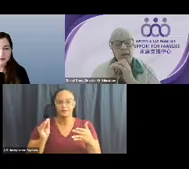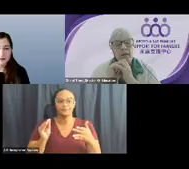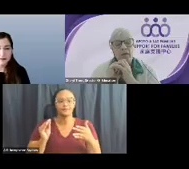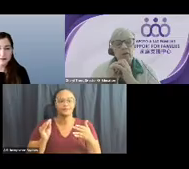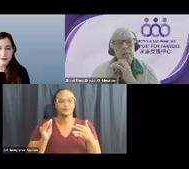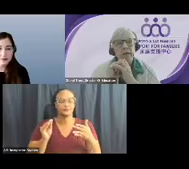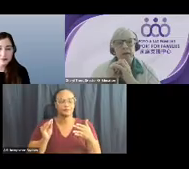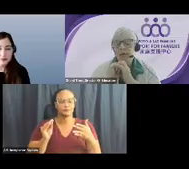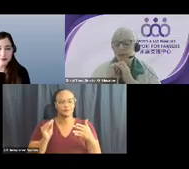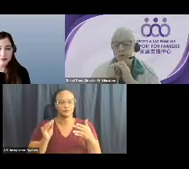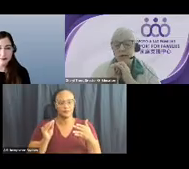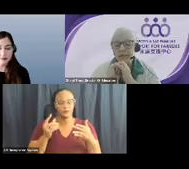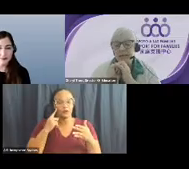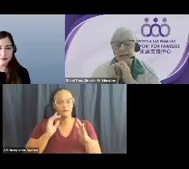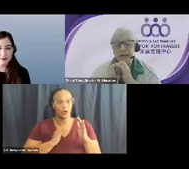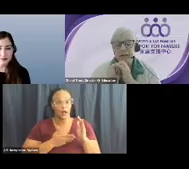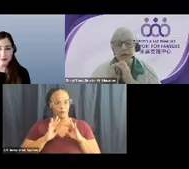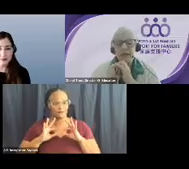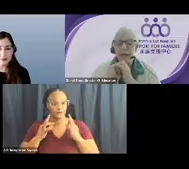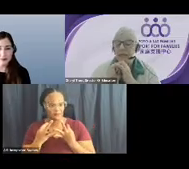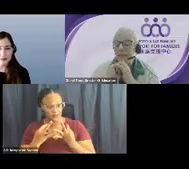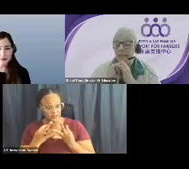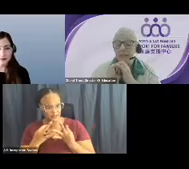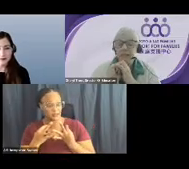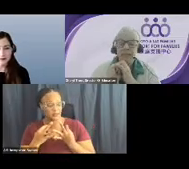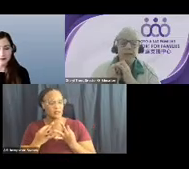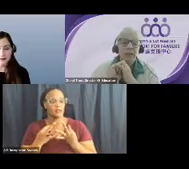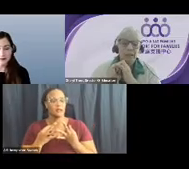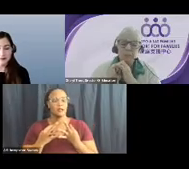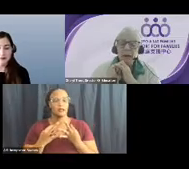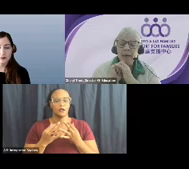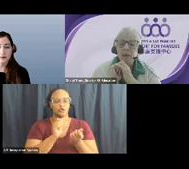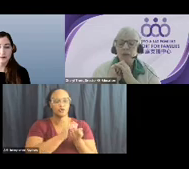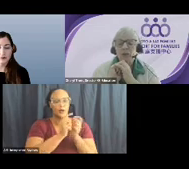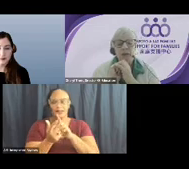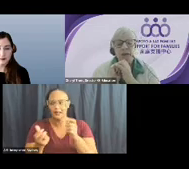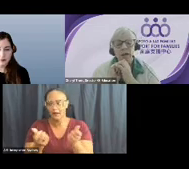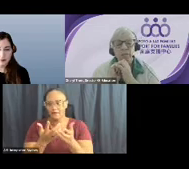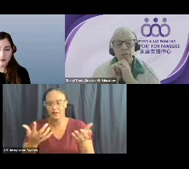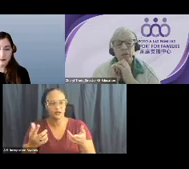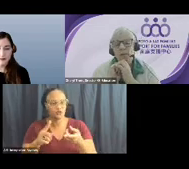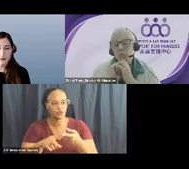thinking, you know, I'm getting everything translated here in Cantonese, in Spanish. Um,